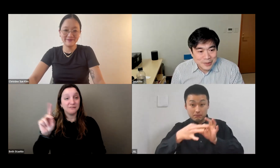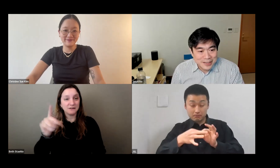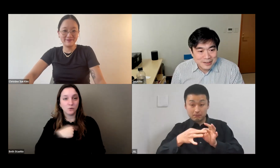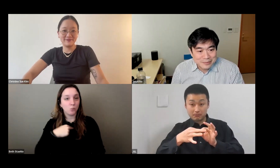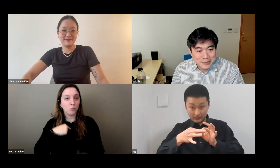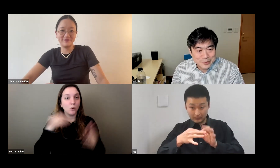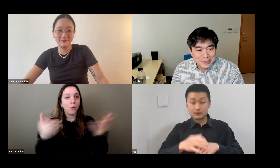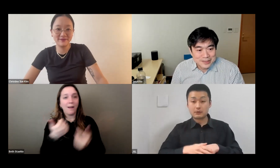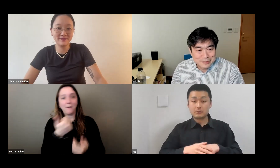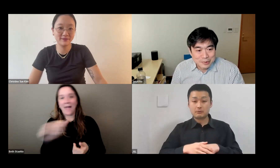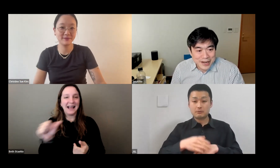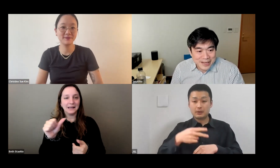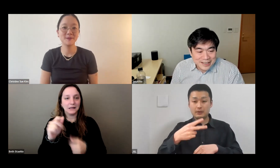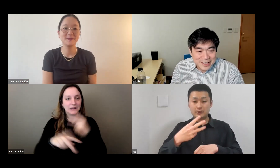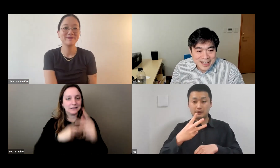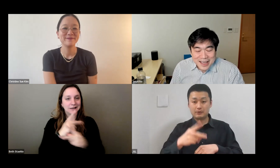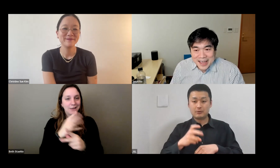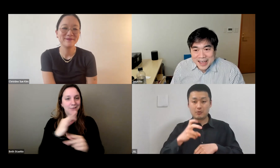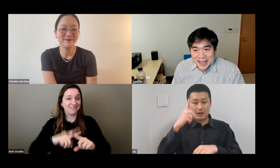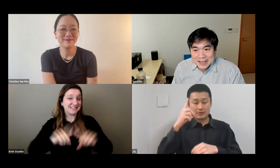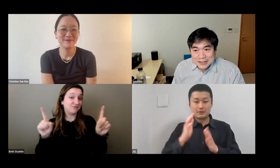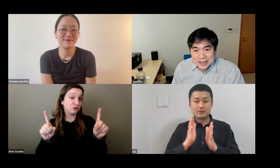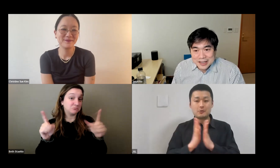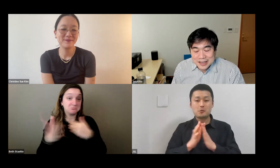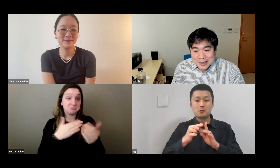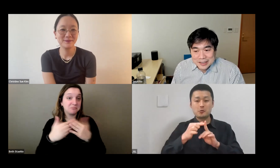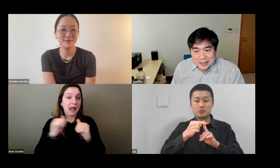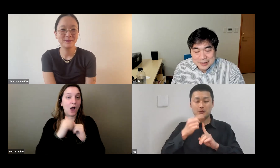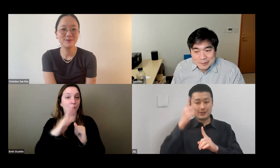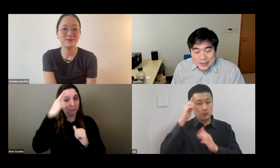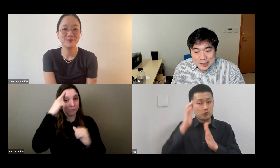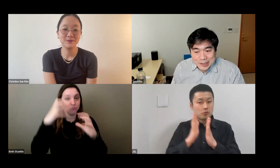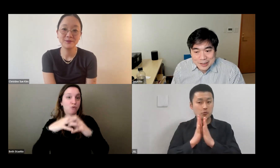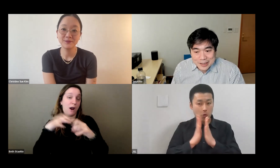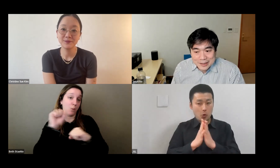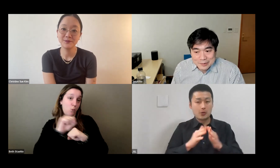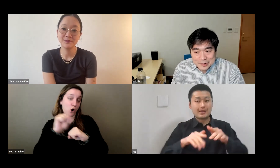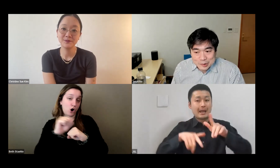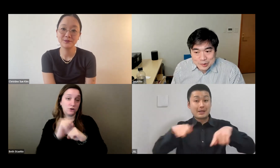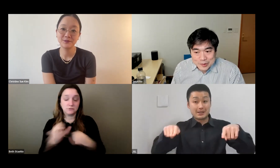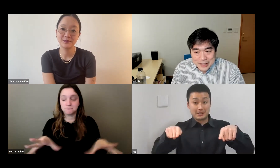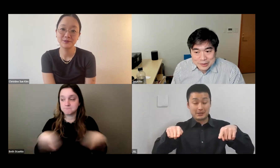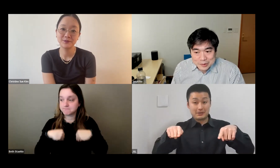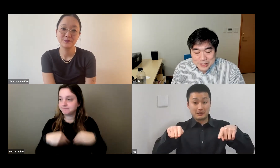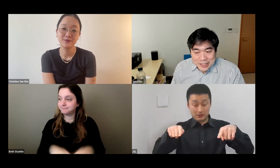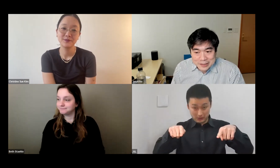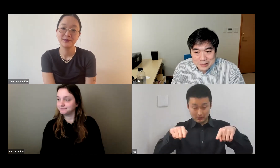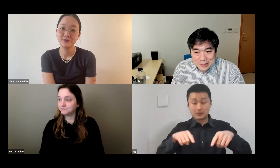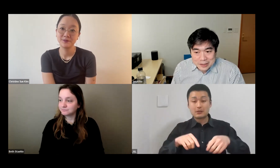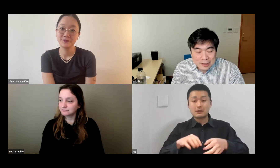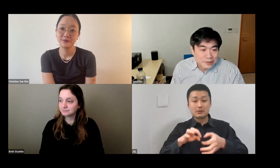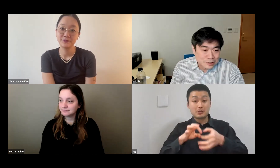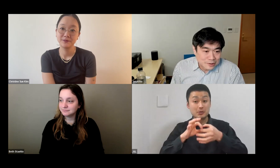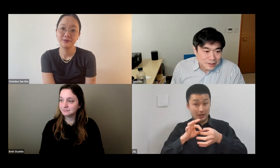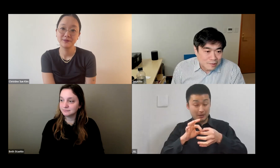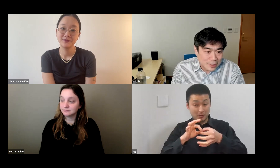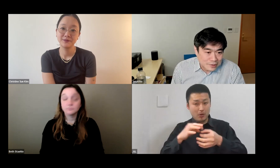in people's brain, and we are trying to change the culture around this,